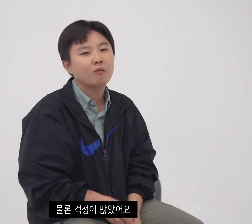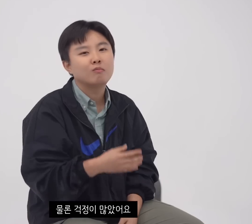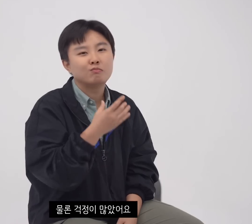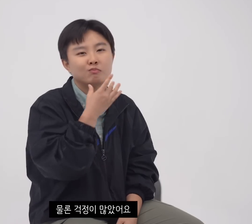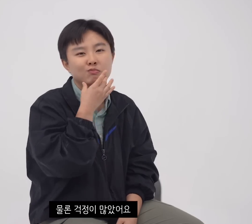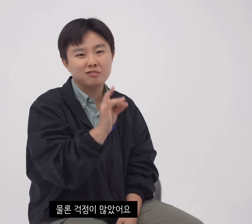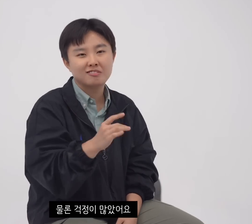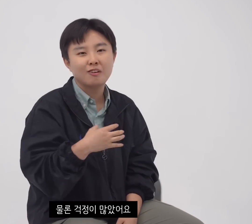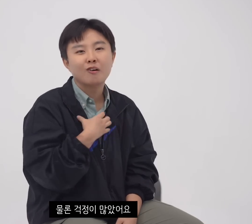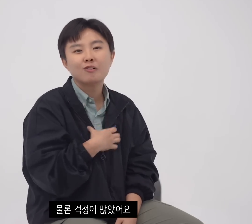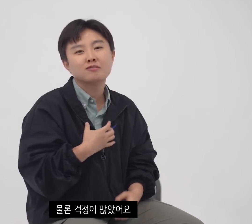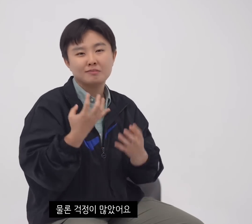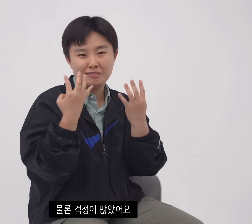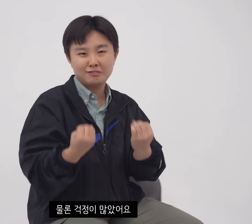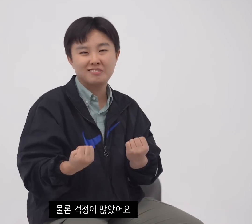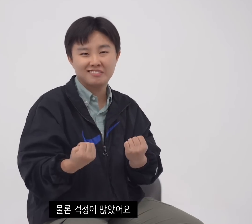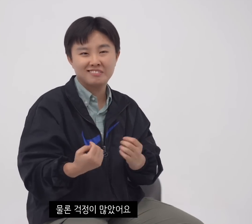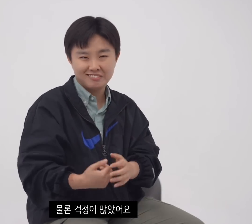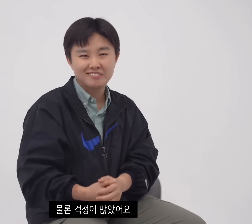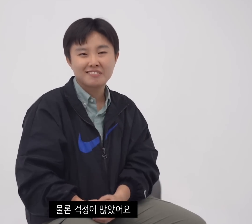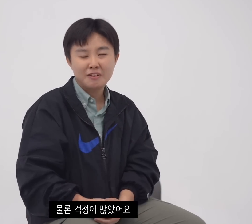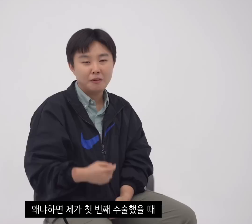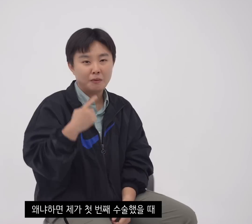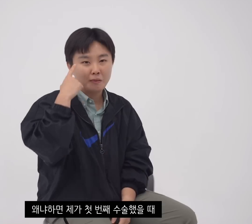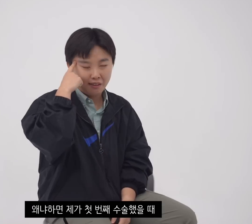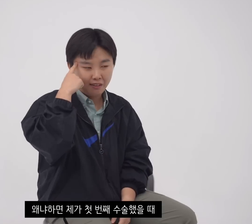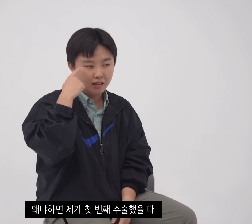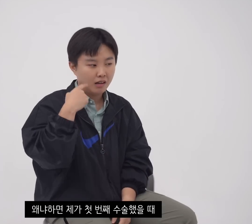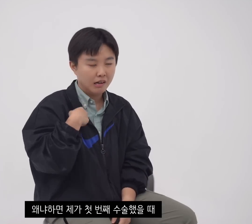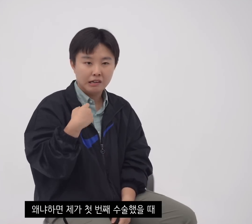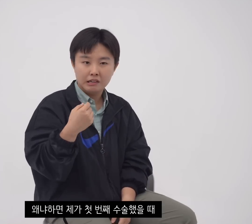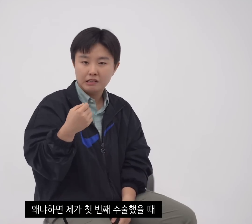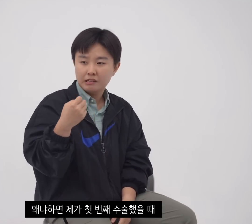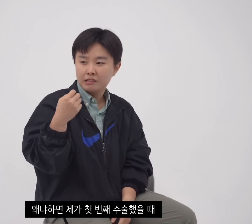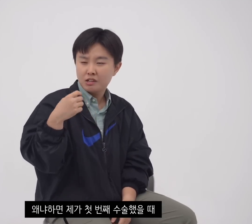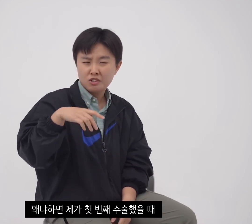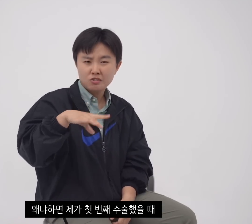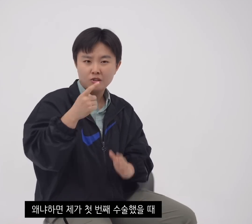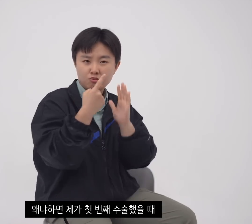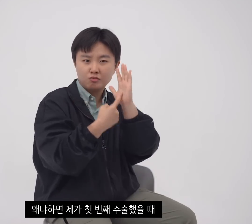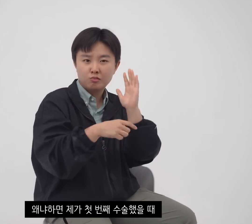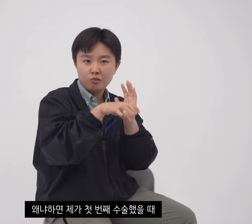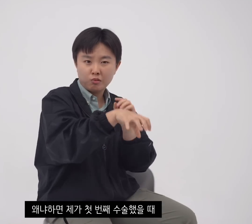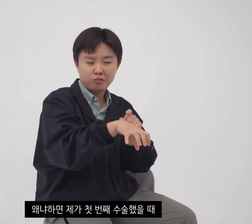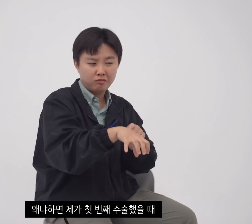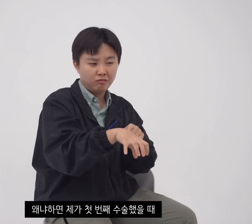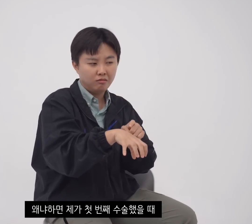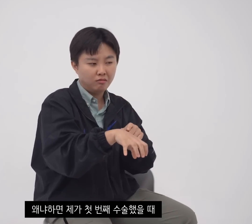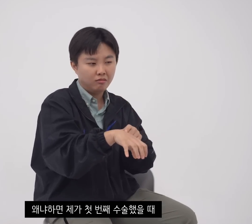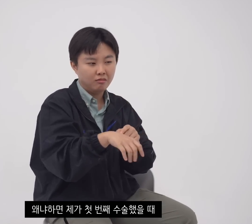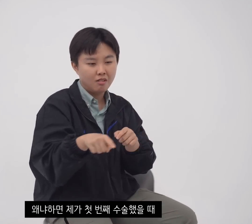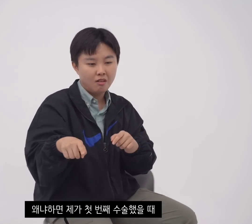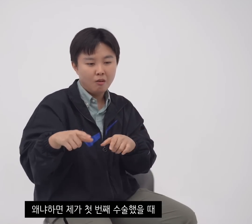Of course, I had a lot of anxiety and worry. Because when I had the first surgery, I had